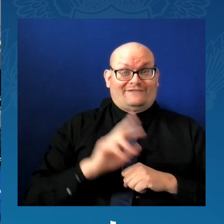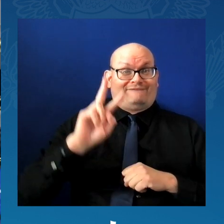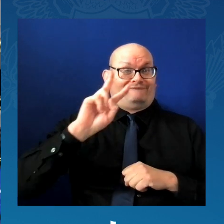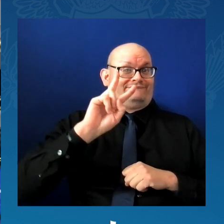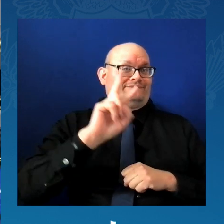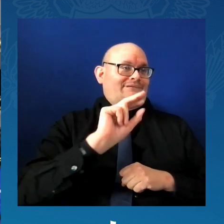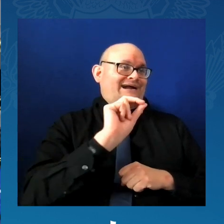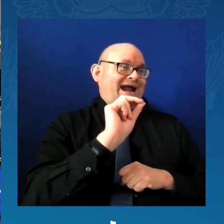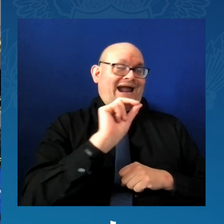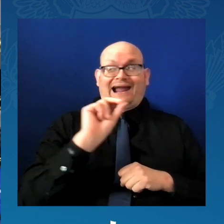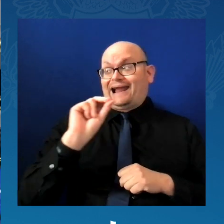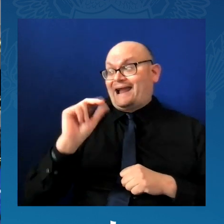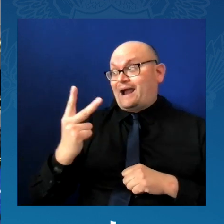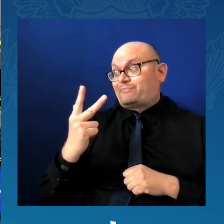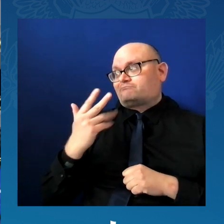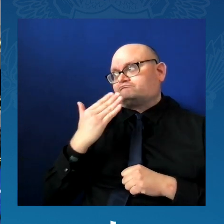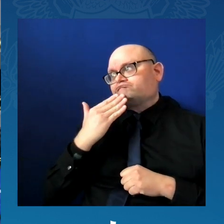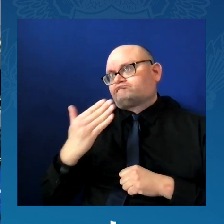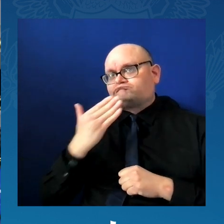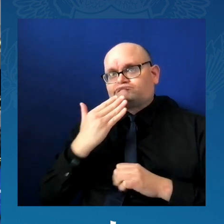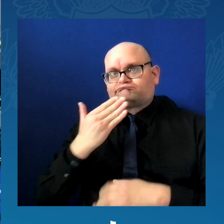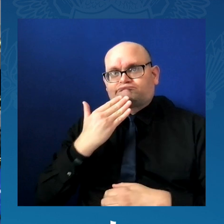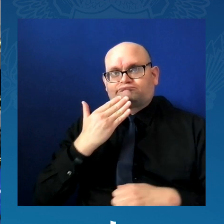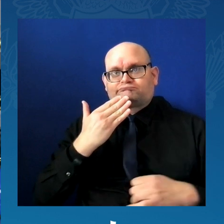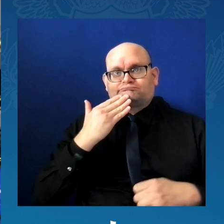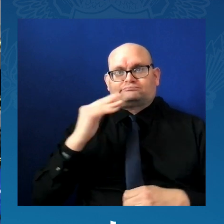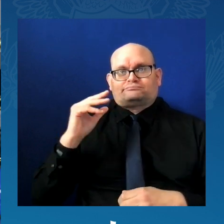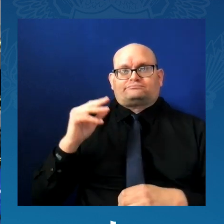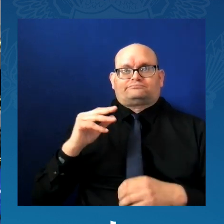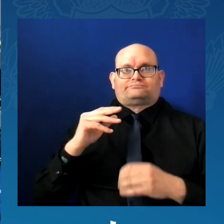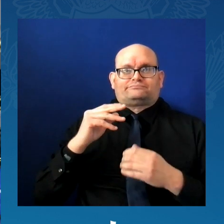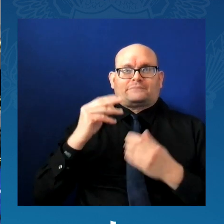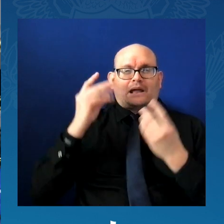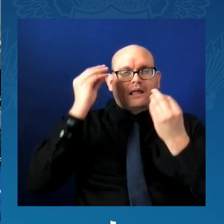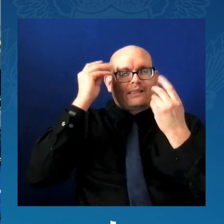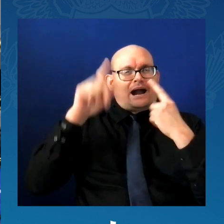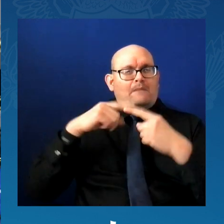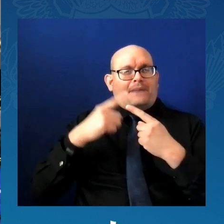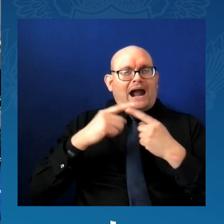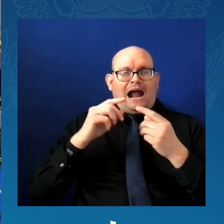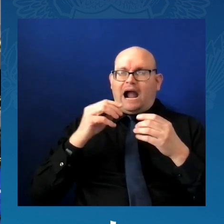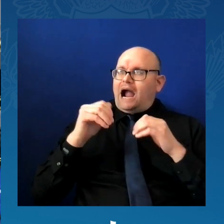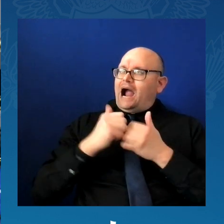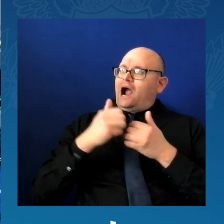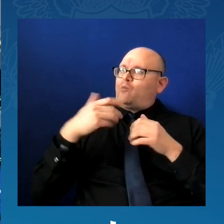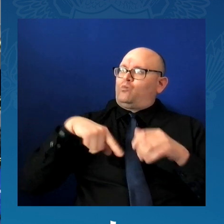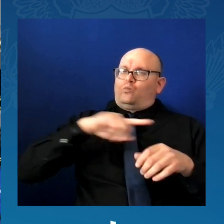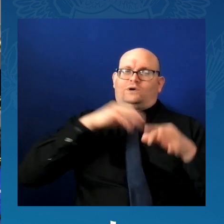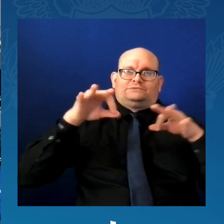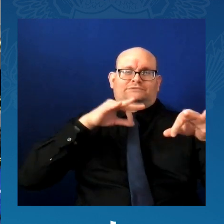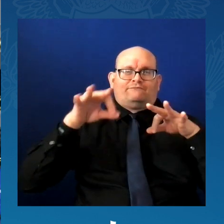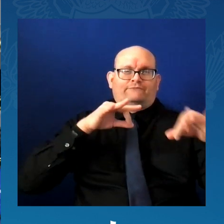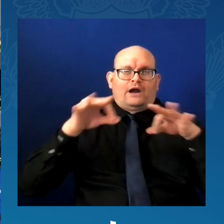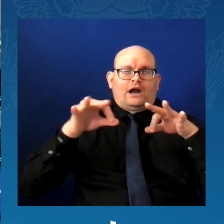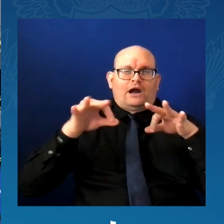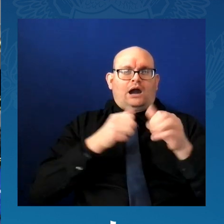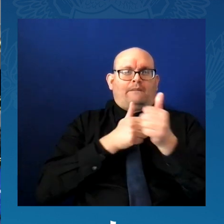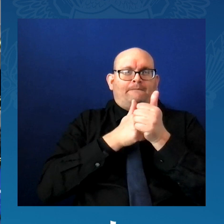to your point, is thinking about how we define the job, not based on a title or the name of a degree,